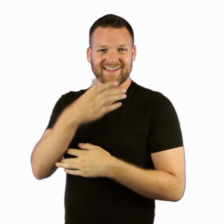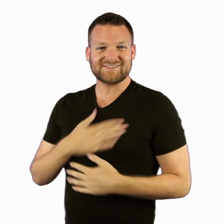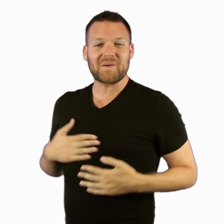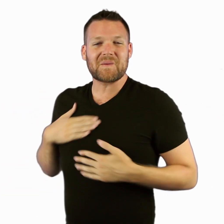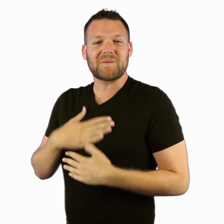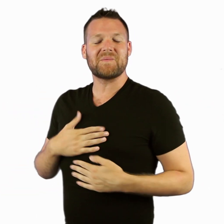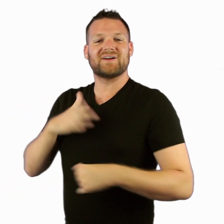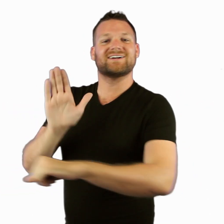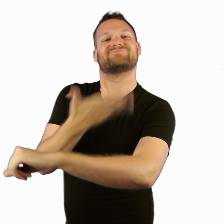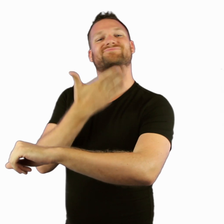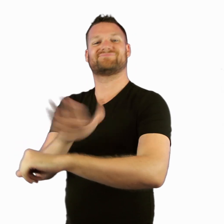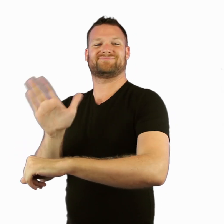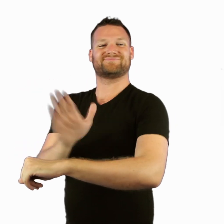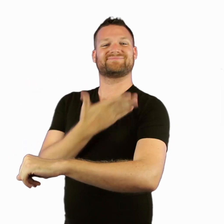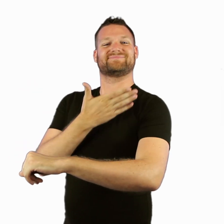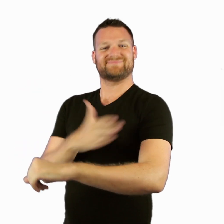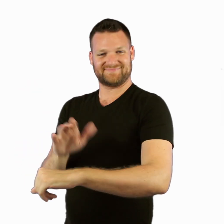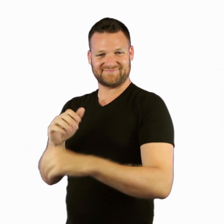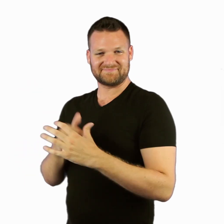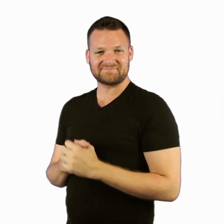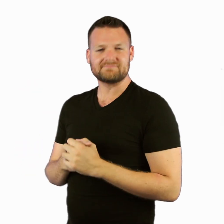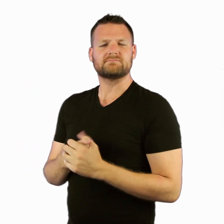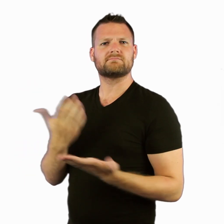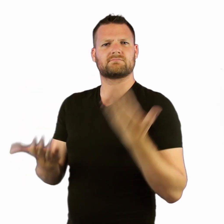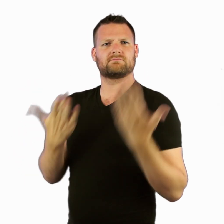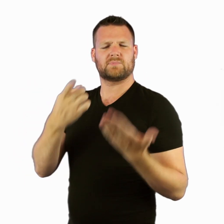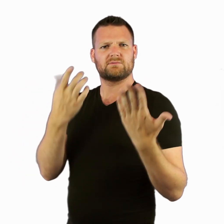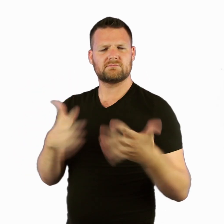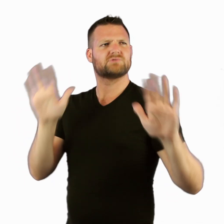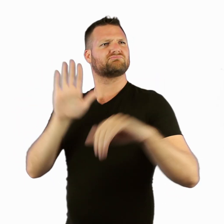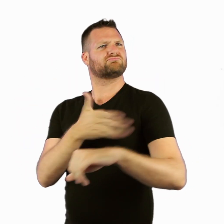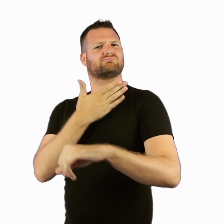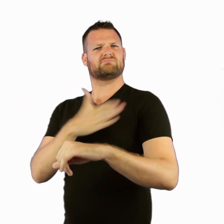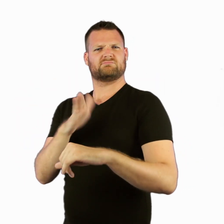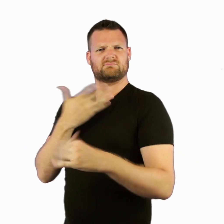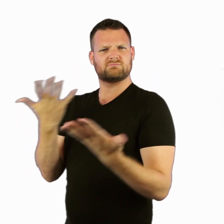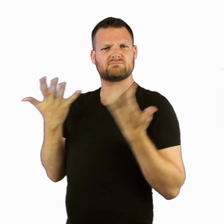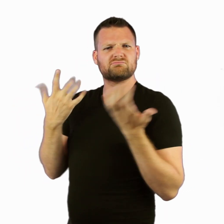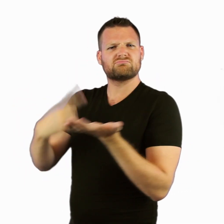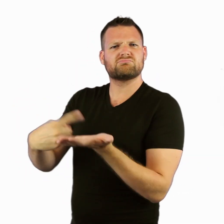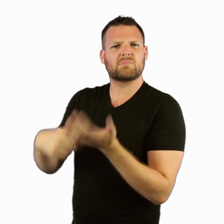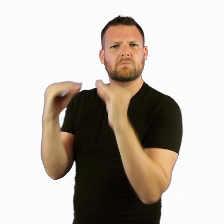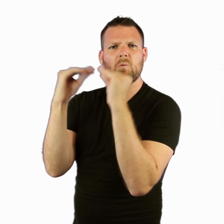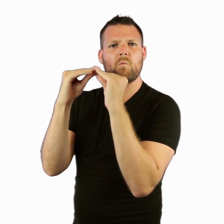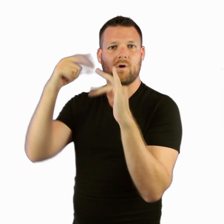If you've enjoyed this Hands Land production, and would like additional information, guidance,